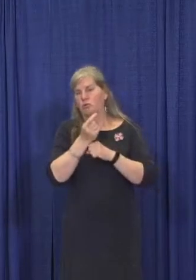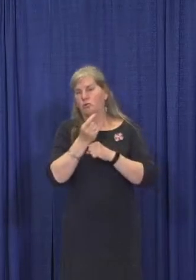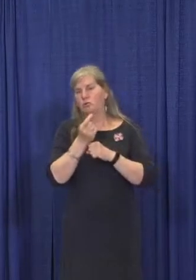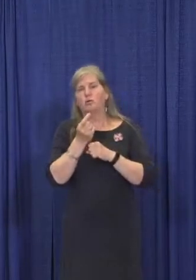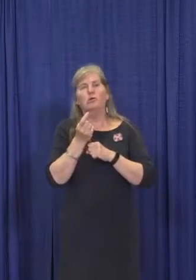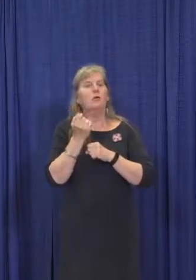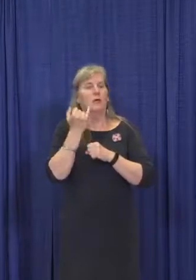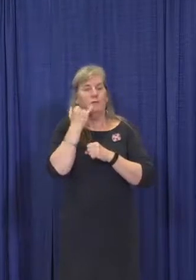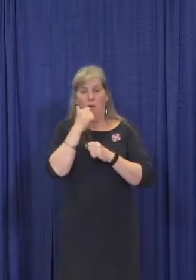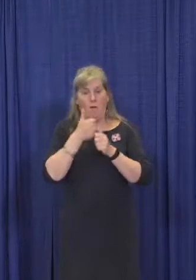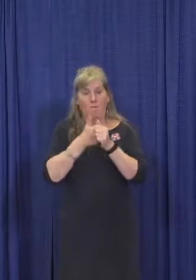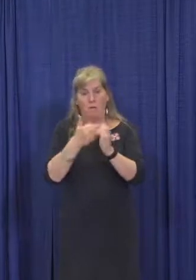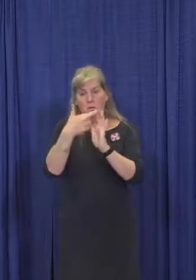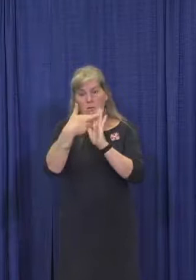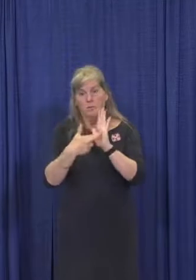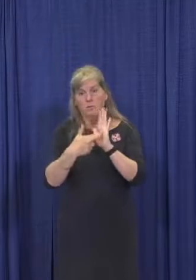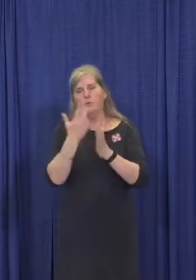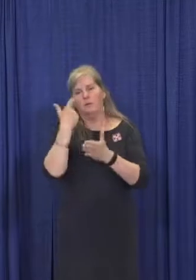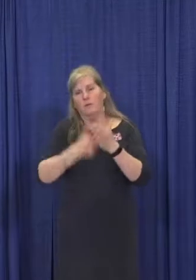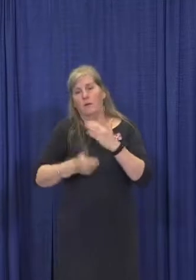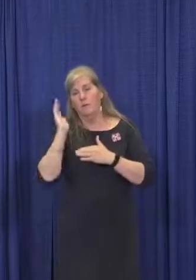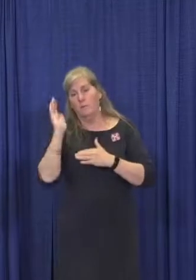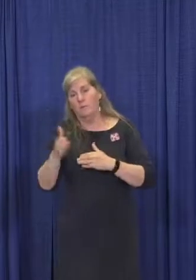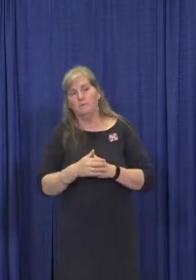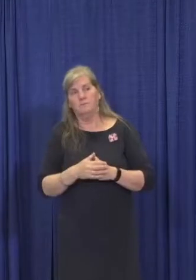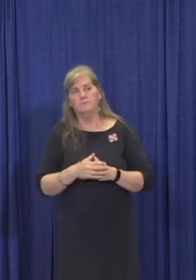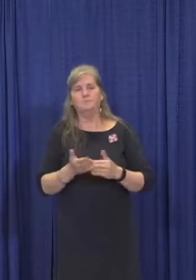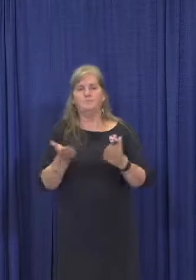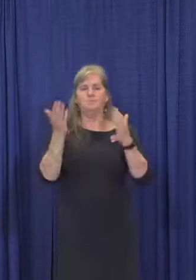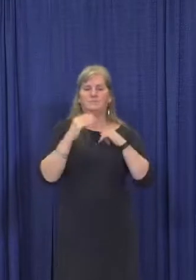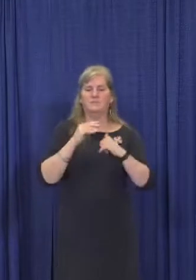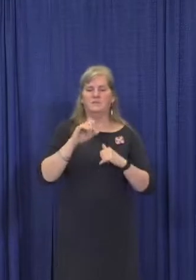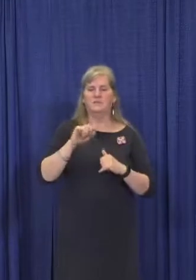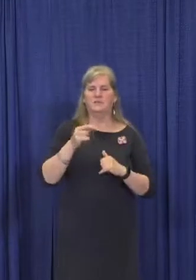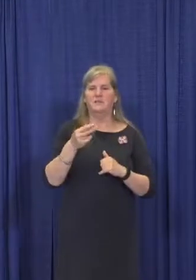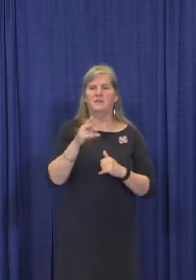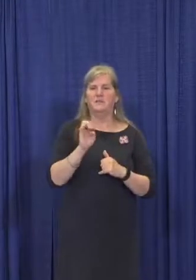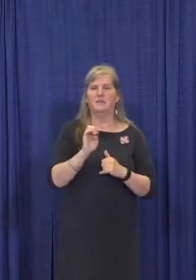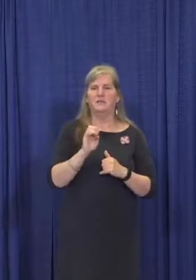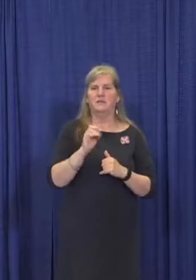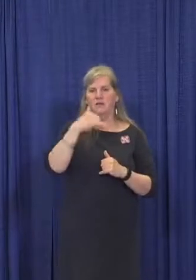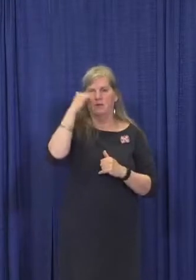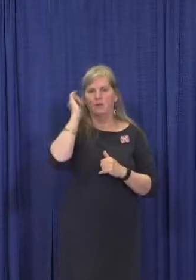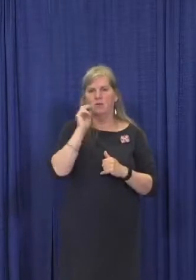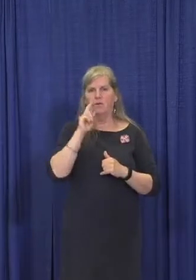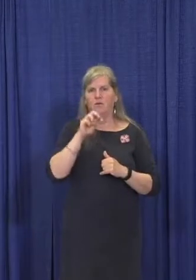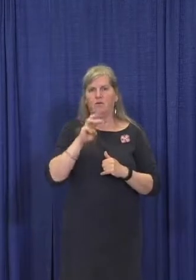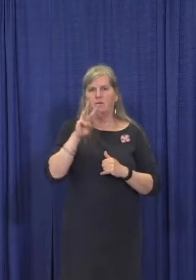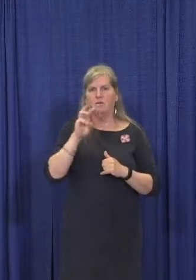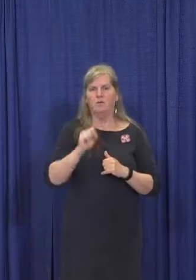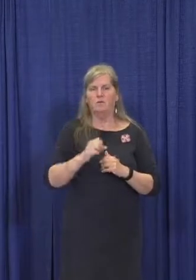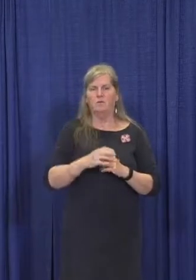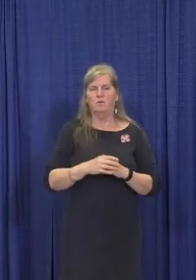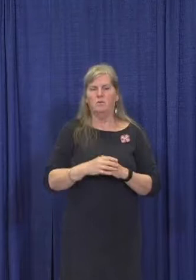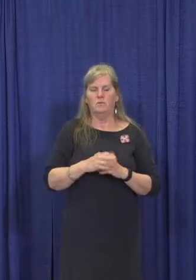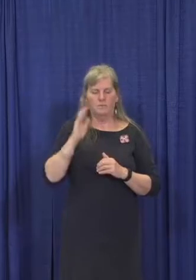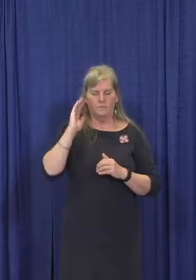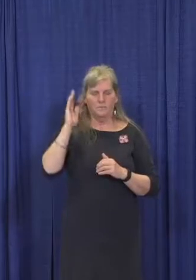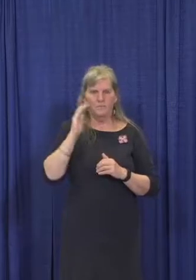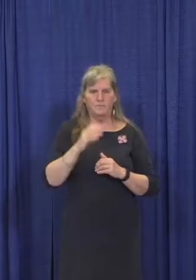faience.